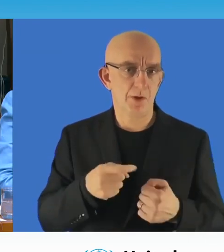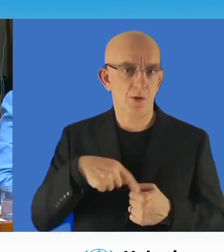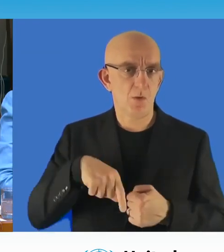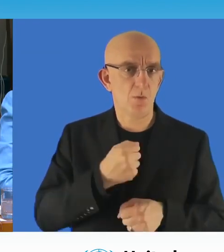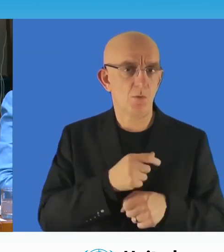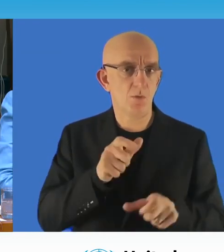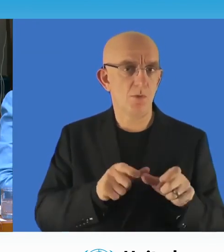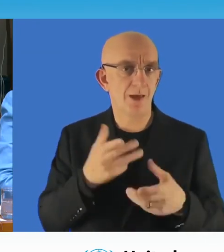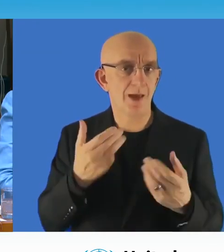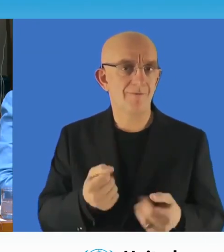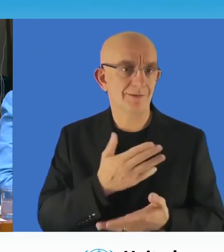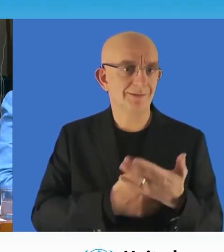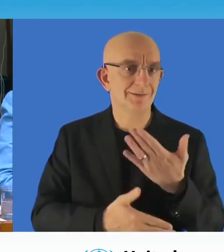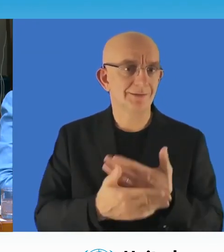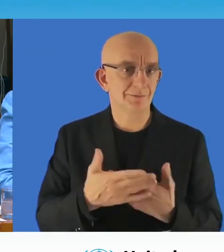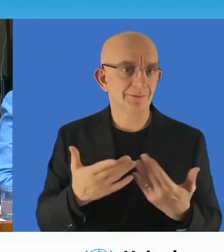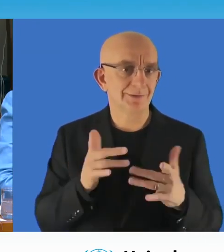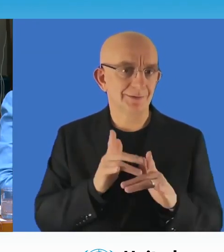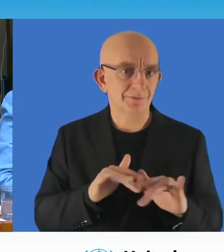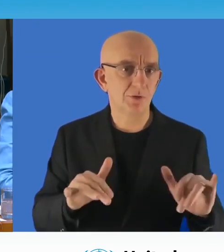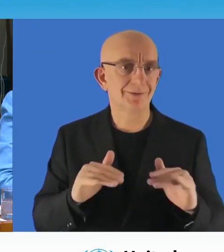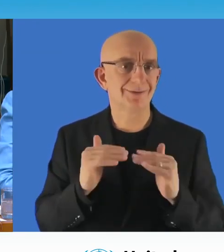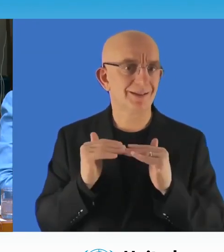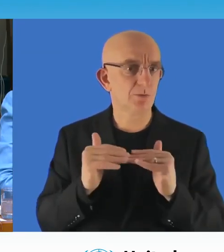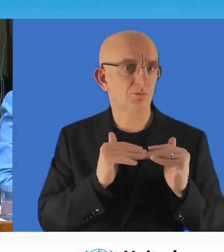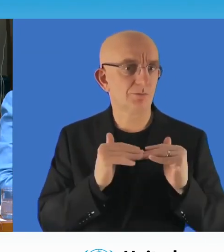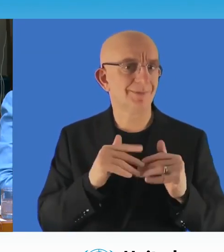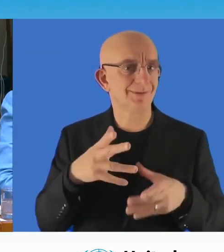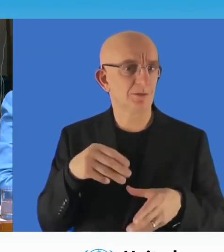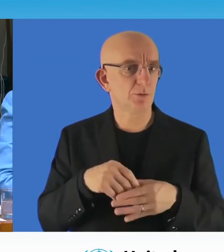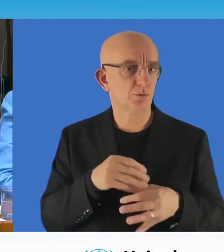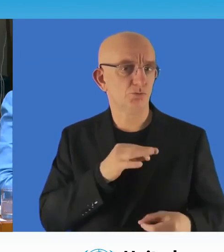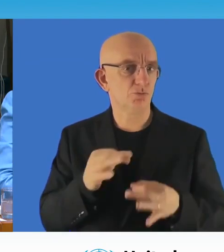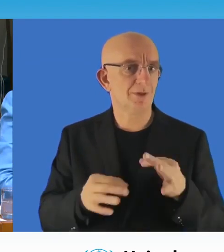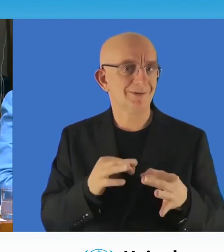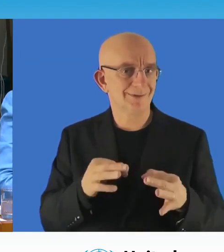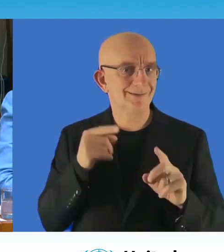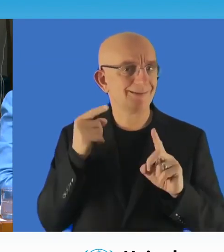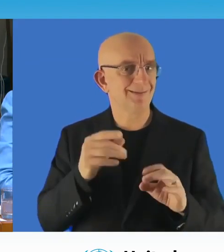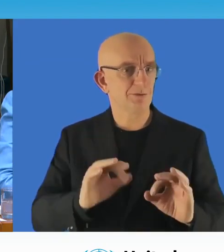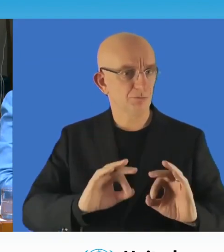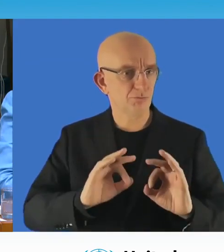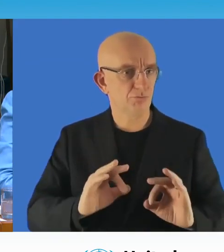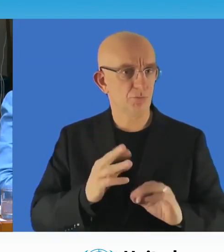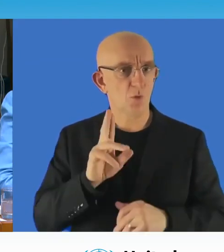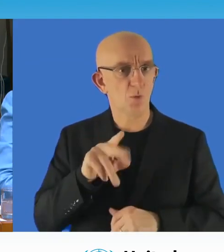environment excellencies colleagues let me end by thanking once again the the presidency of